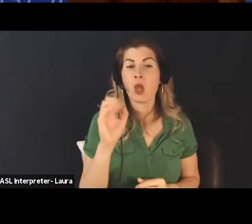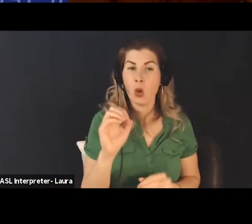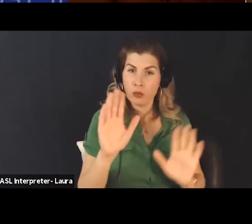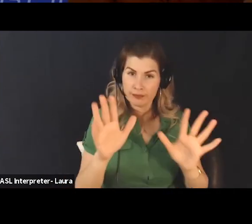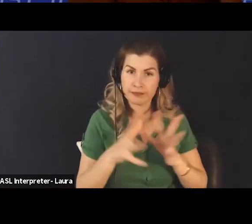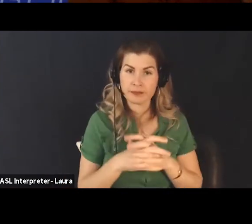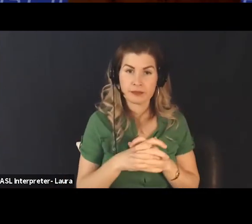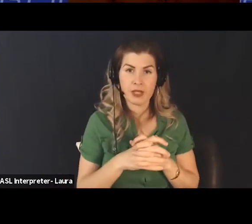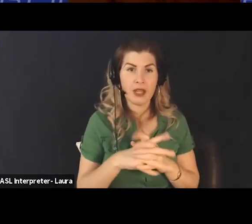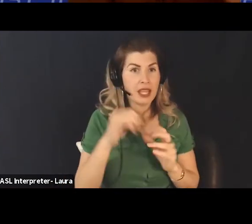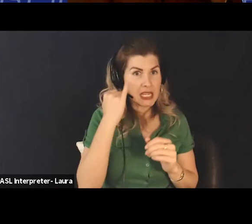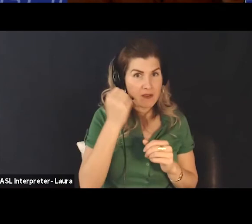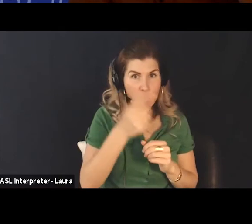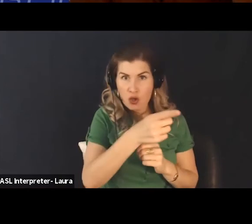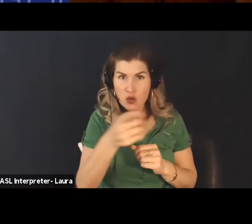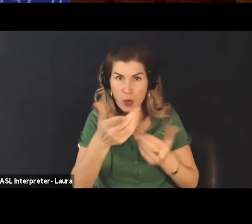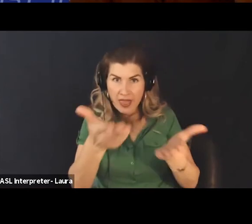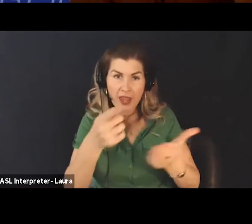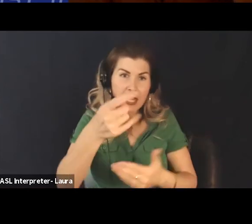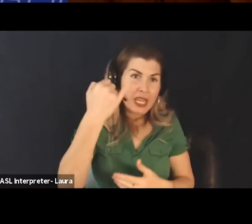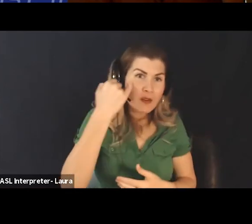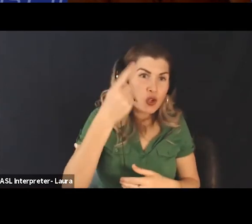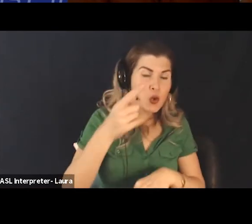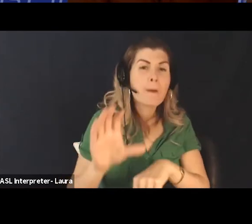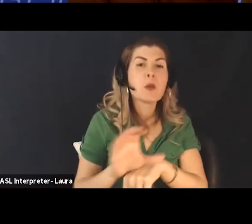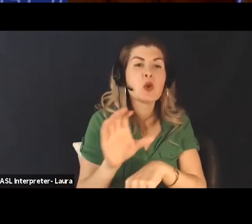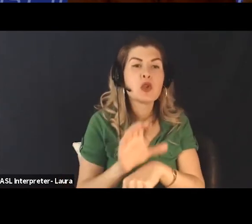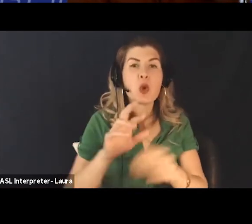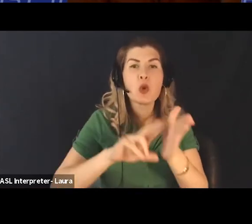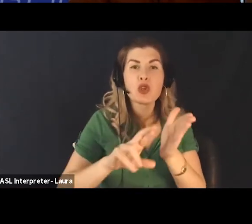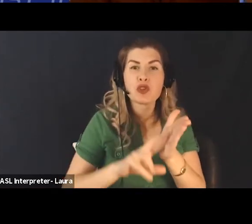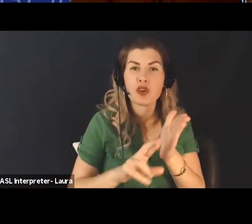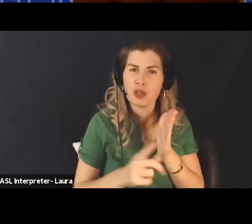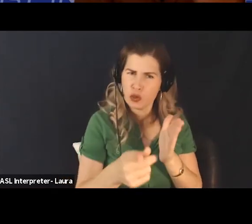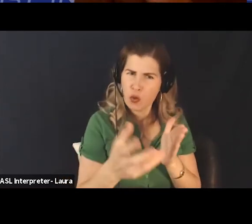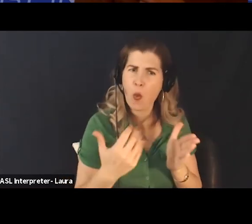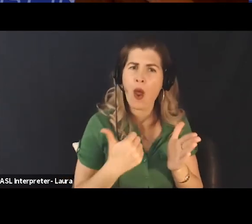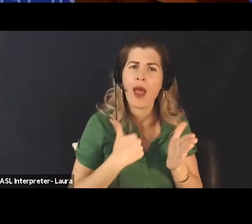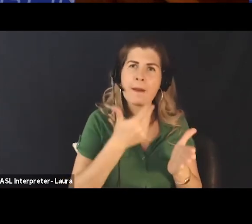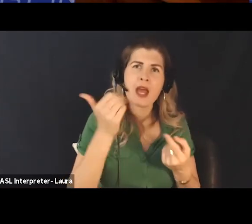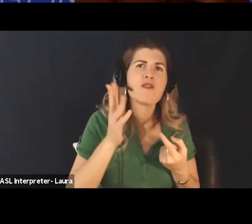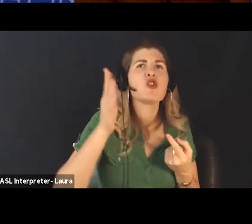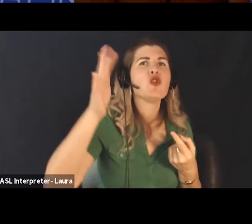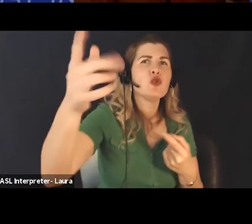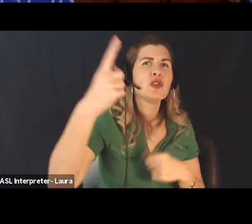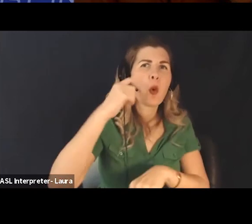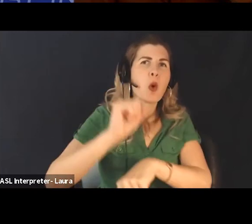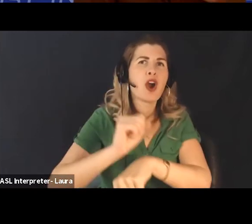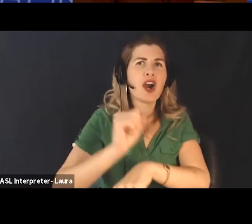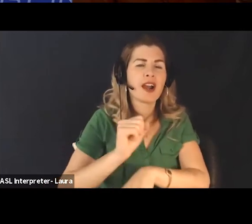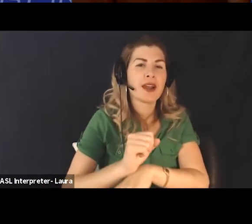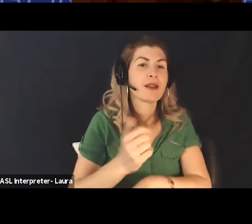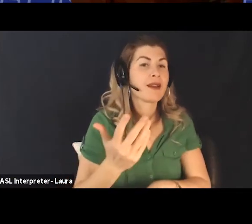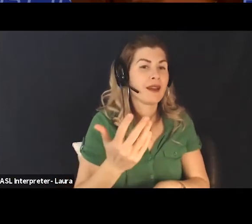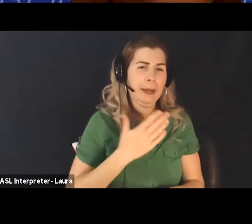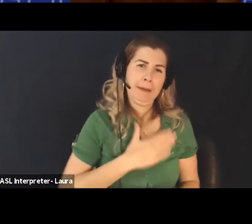So, if you, if you're out there and you're a computing researcher and you're interested in building a better future of work for the people in machine learning relies on.